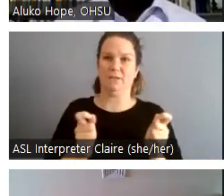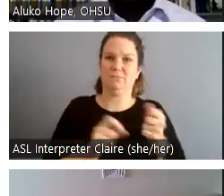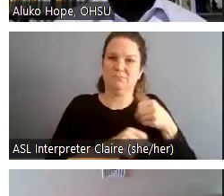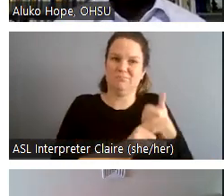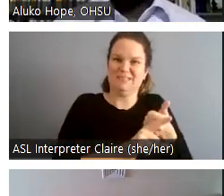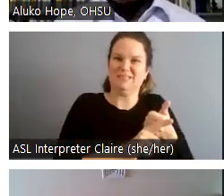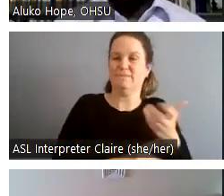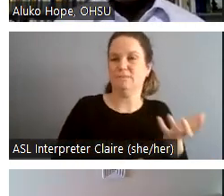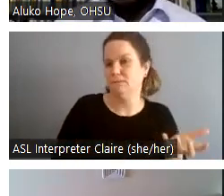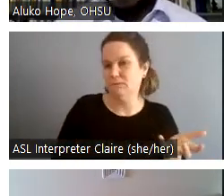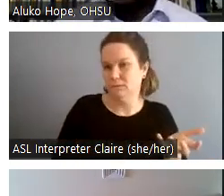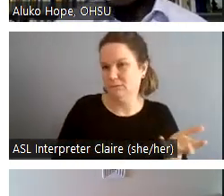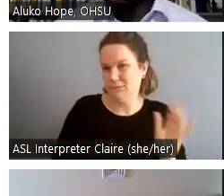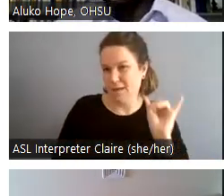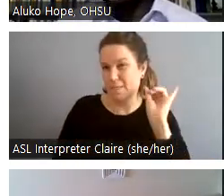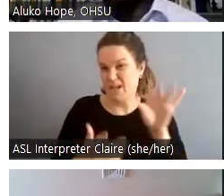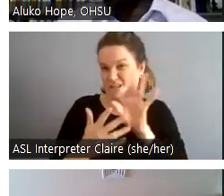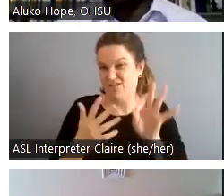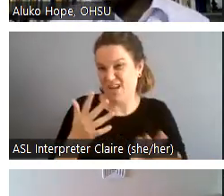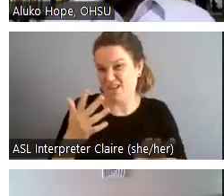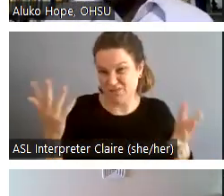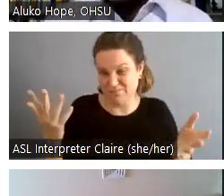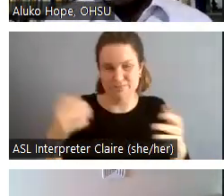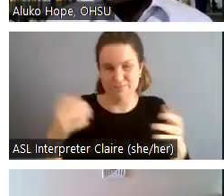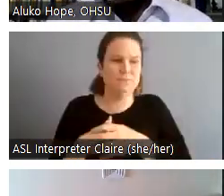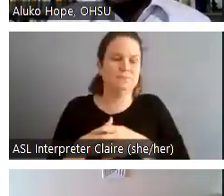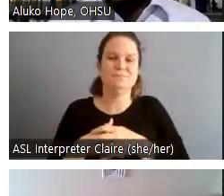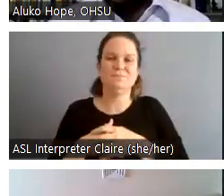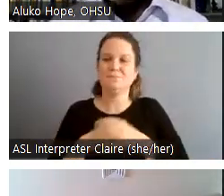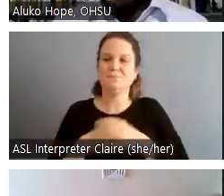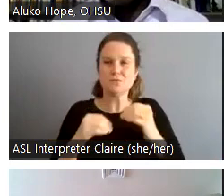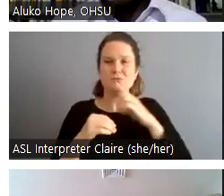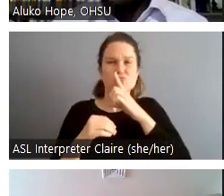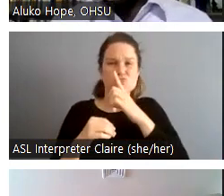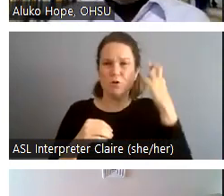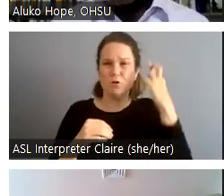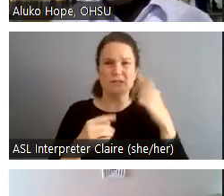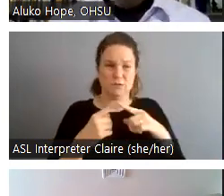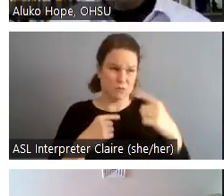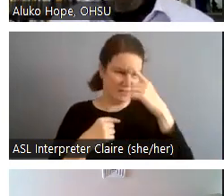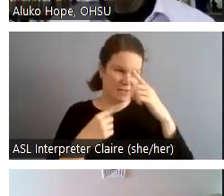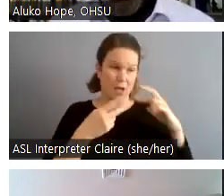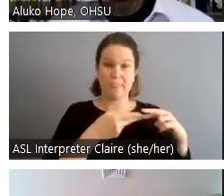so, I do think that that might be a factor. I doubt that there's any, there's no real reason to think that